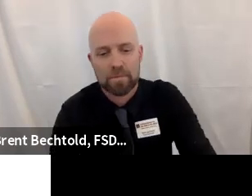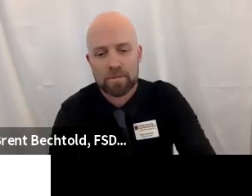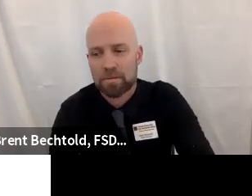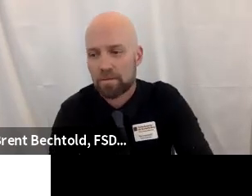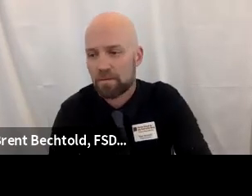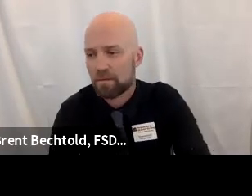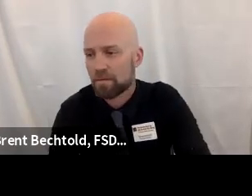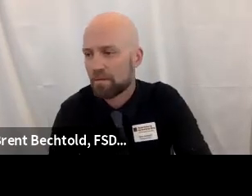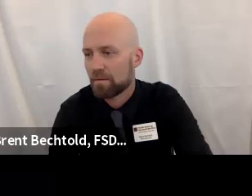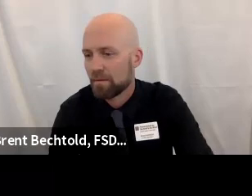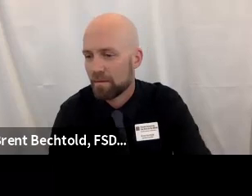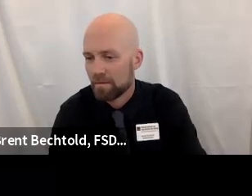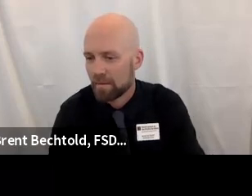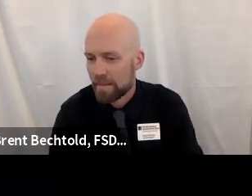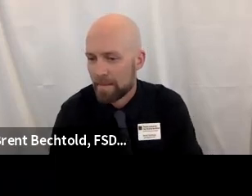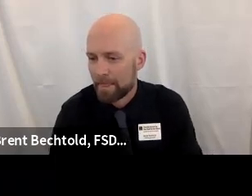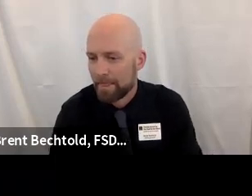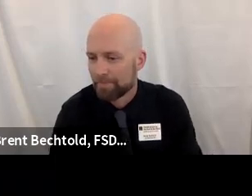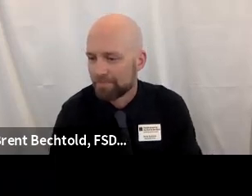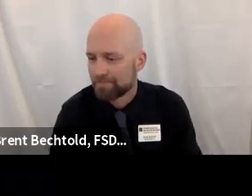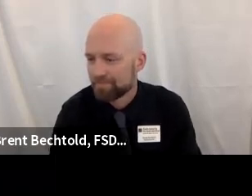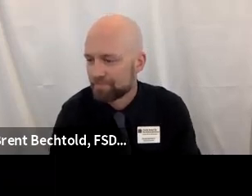Once the word "dude" developed over the years, it's turned into a word...